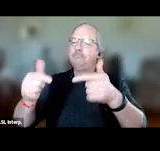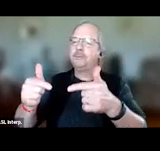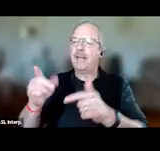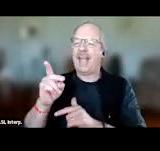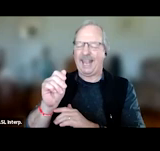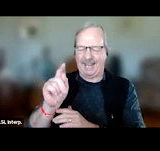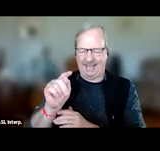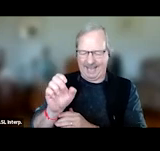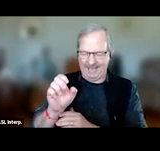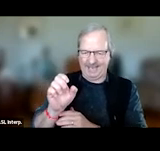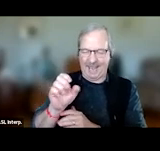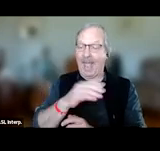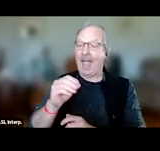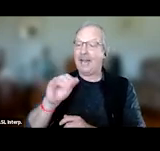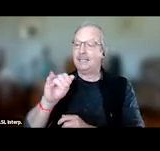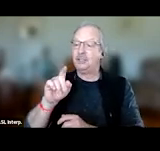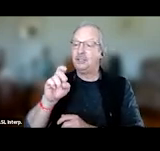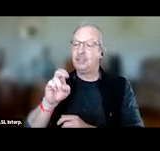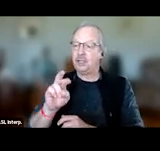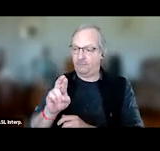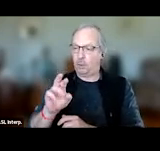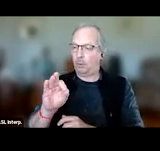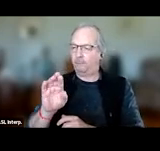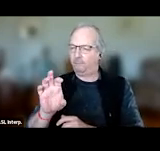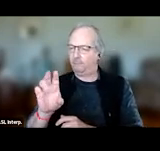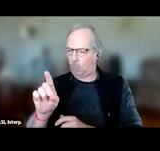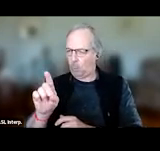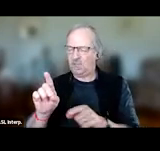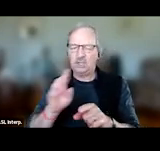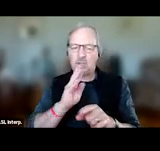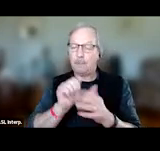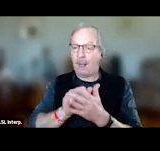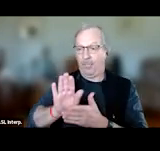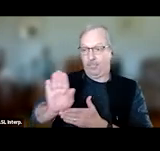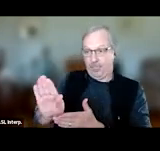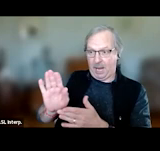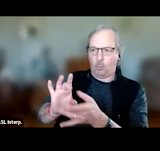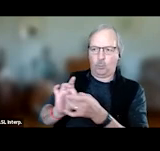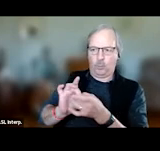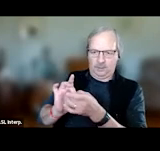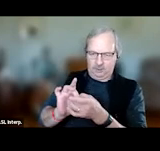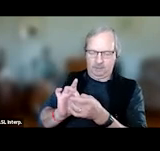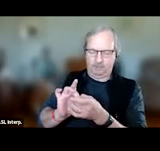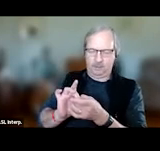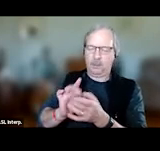Kate and Jennifer Forde, who are gonna really talk about their relationship. You know, we talked a little bit about SSA,